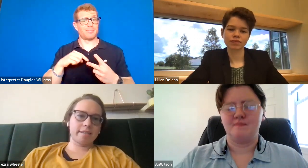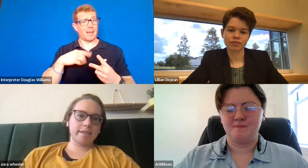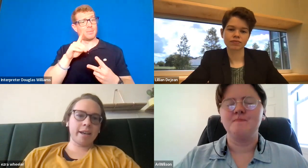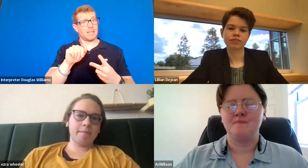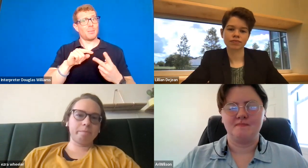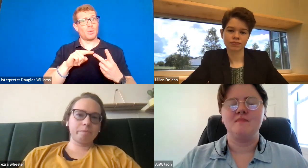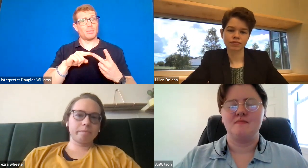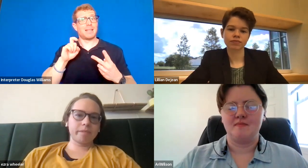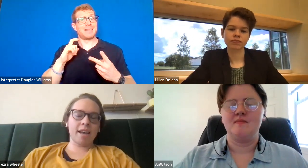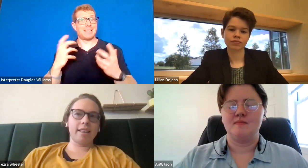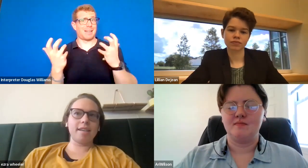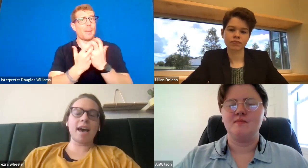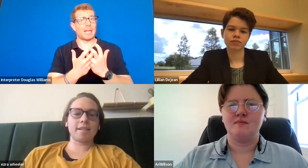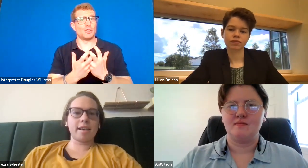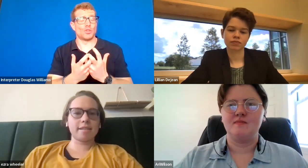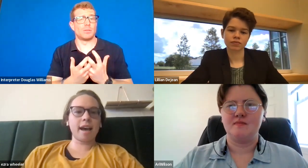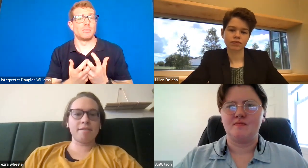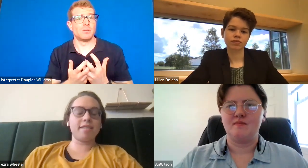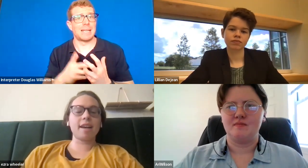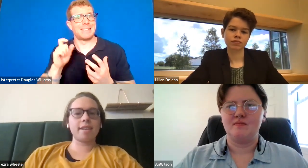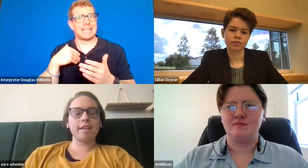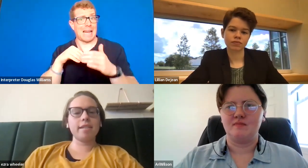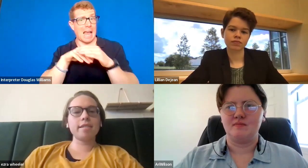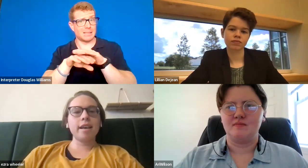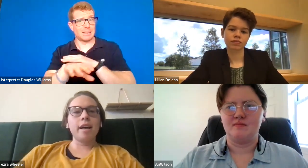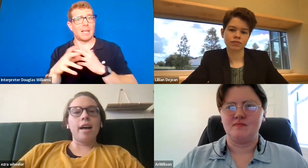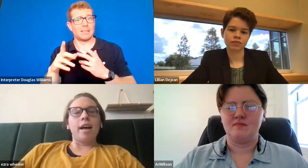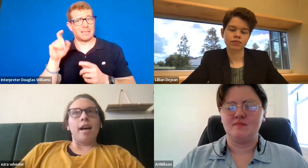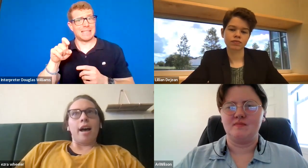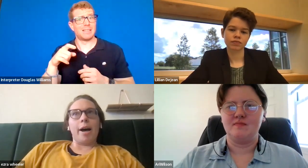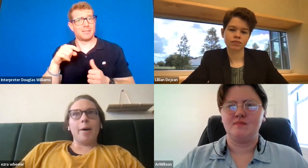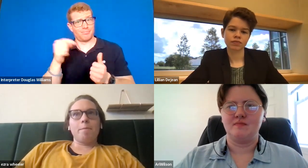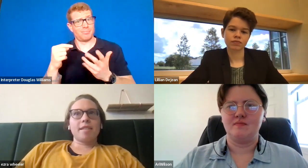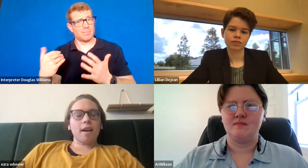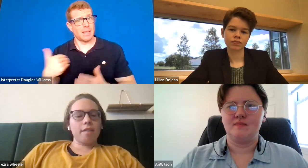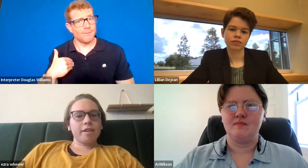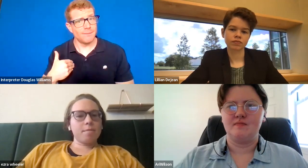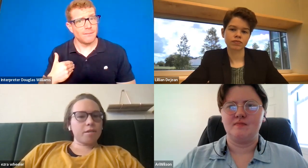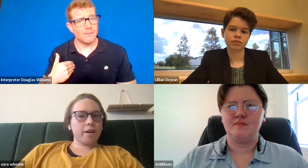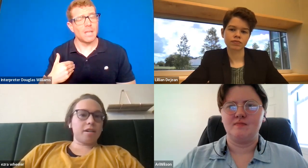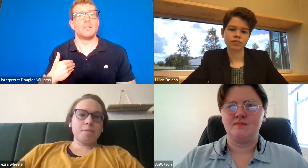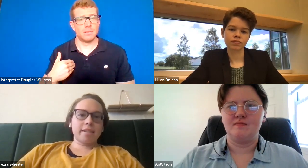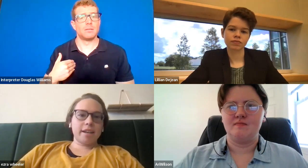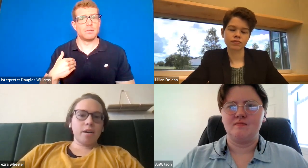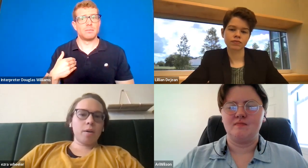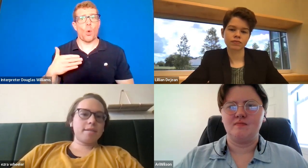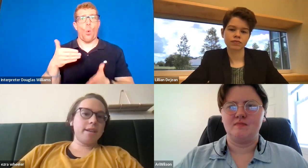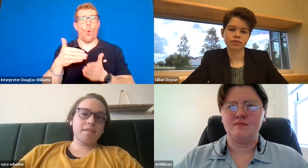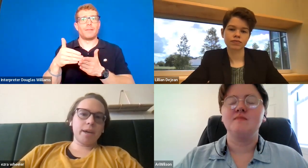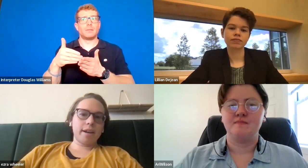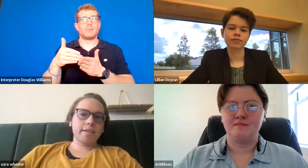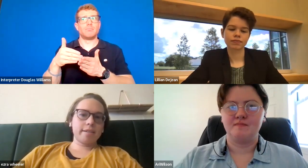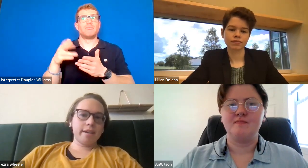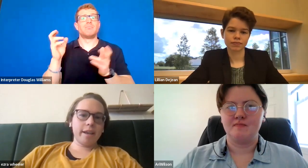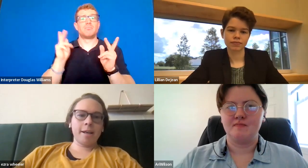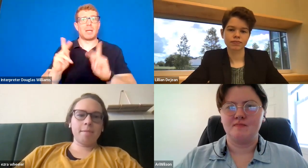And I need these I need these. access I have these access needs because oftentimes those are not respected, or it's seen as a weakness,